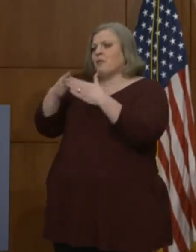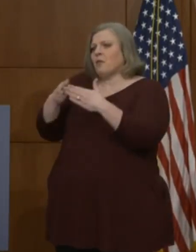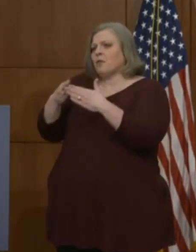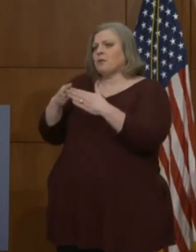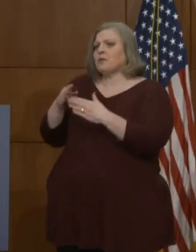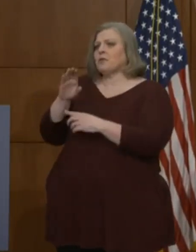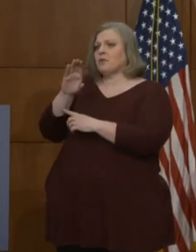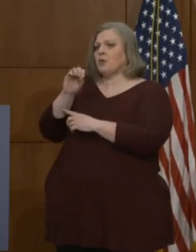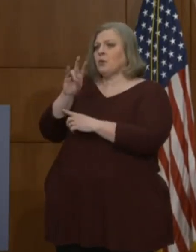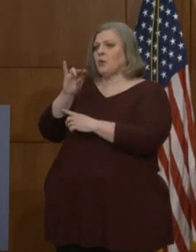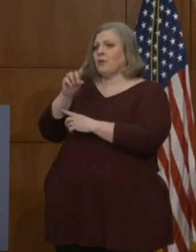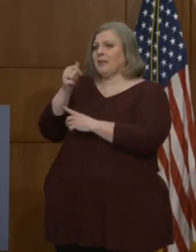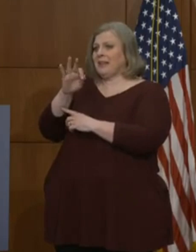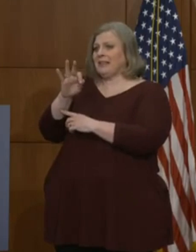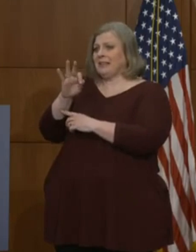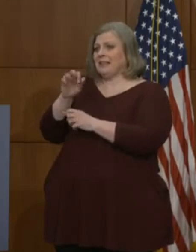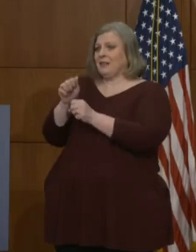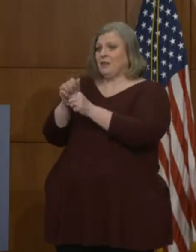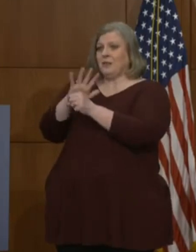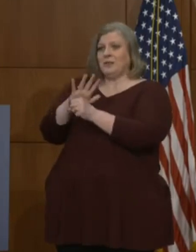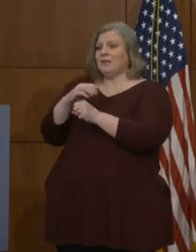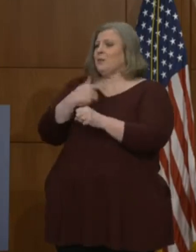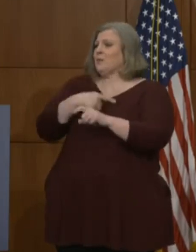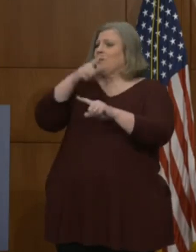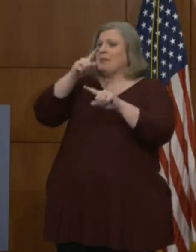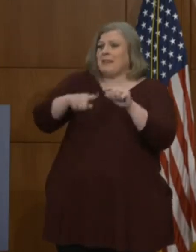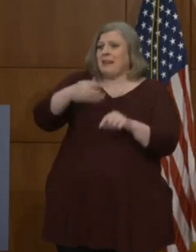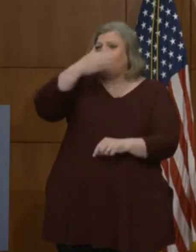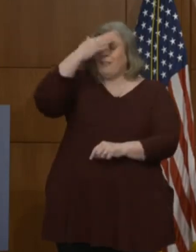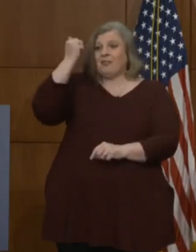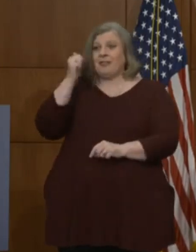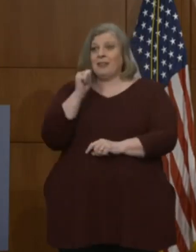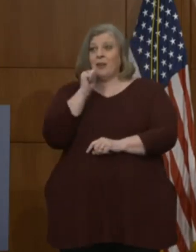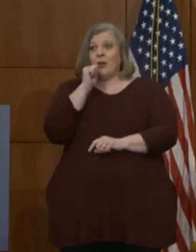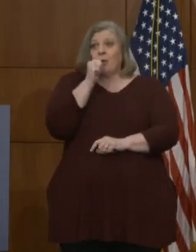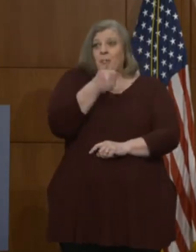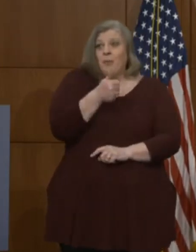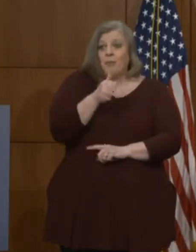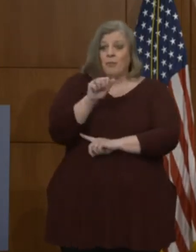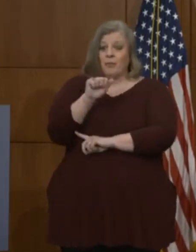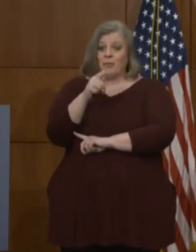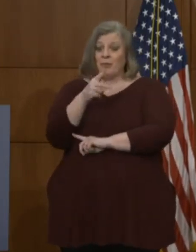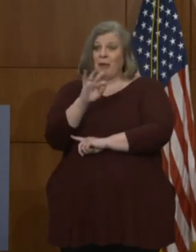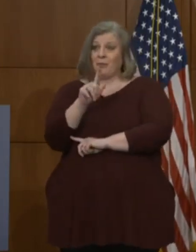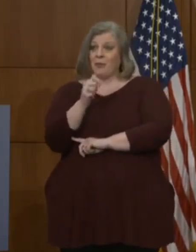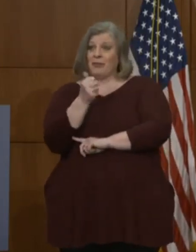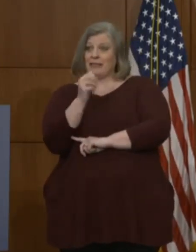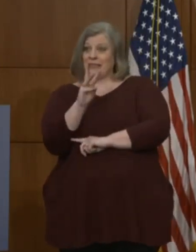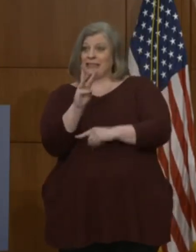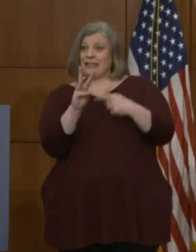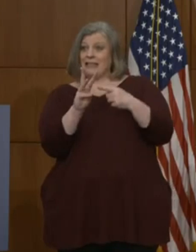OUR NATION. THANK YOU SO MUCH. WHILE WE ARE FOCUSED ON THE WHILE WE ARE FOCUSED ON THE COVID OUTBREAK WE ALSO CANNOT COVID OUTBREAK WE ALSO CANNOT FORGET THAT TOMORROW. APRIL THE